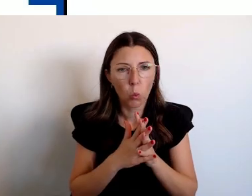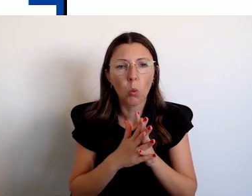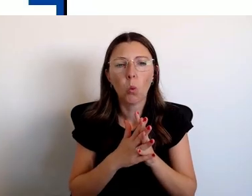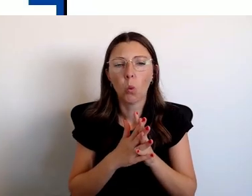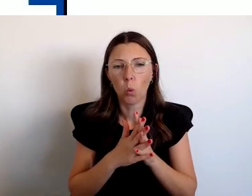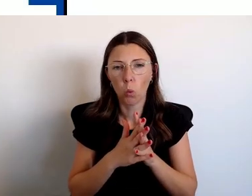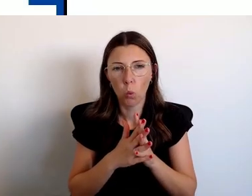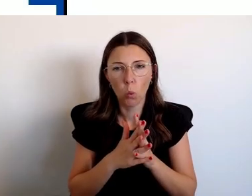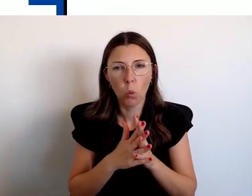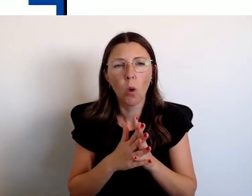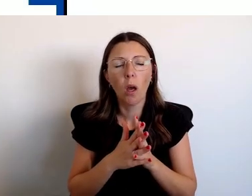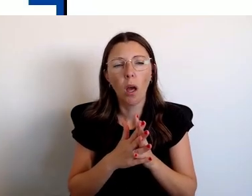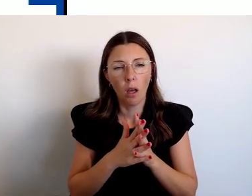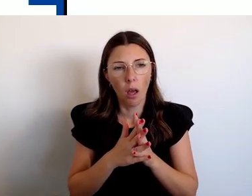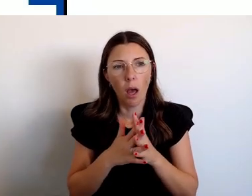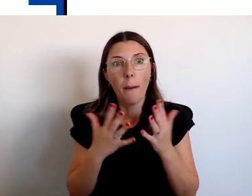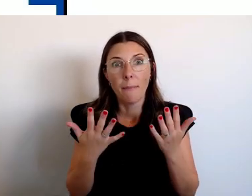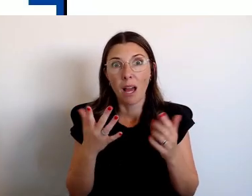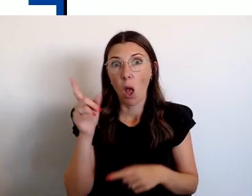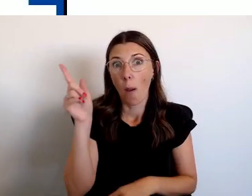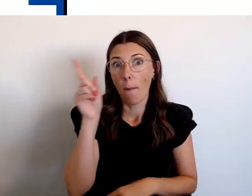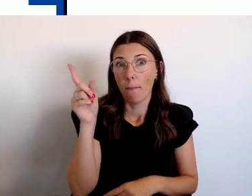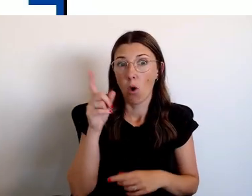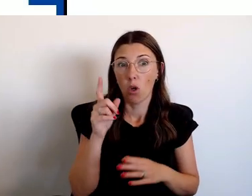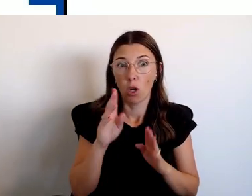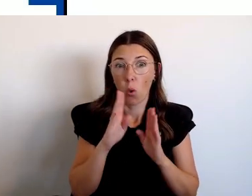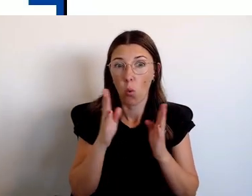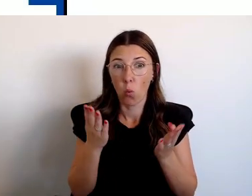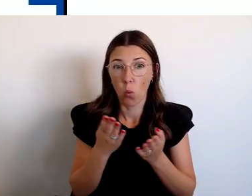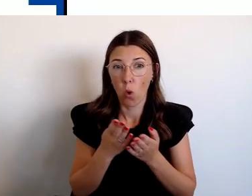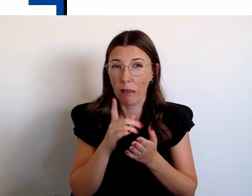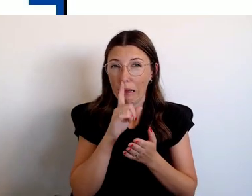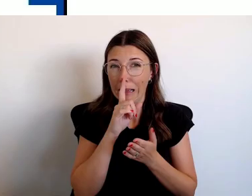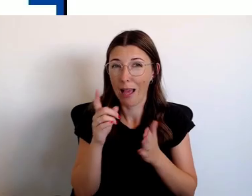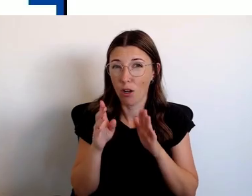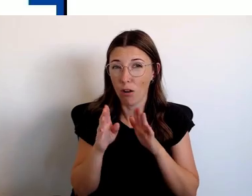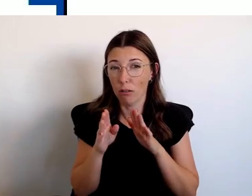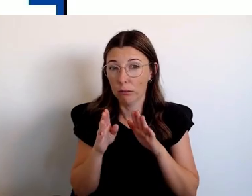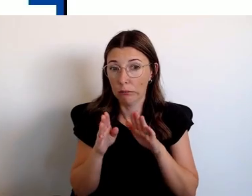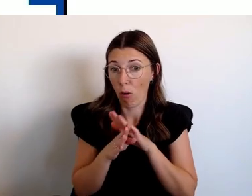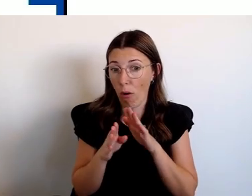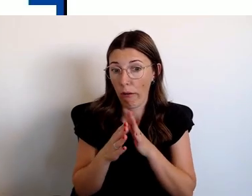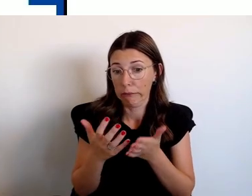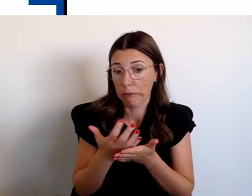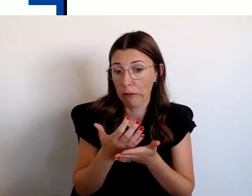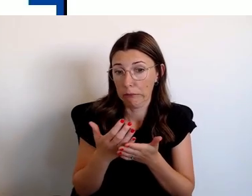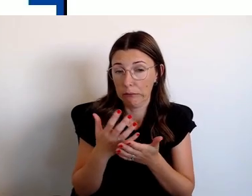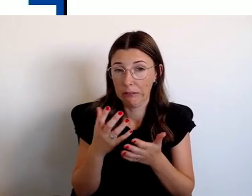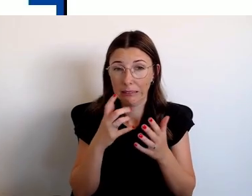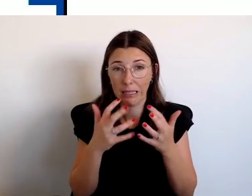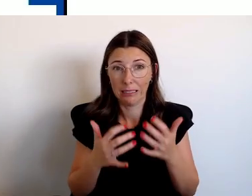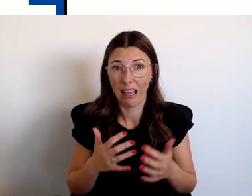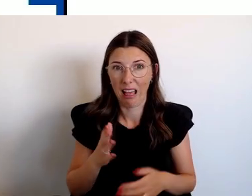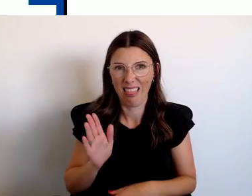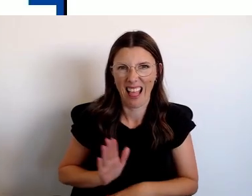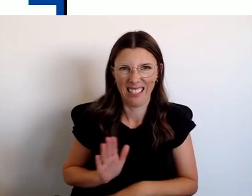But really, in this modern world, there's no data that's hidden in a lazy fashion. So when I talk about insider risk, I'm talking about